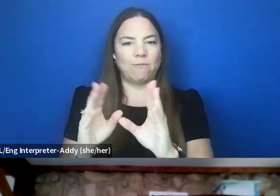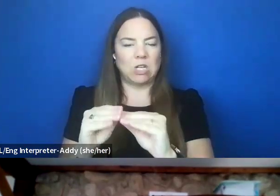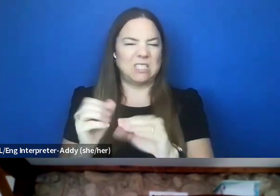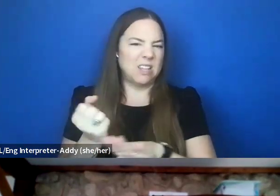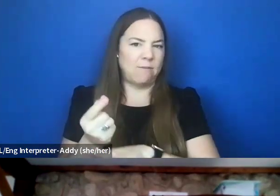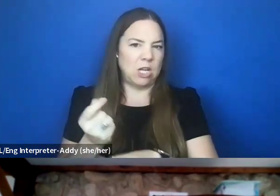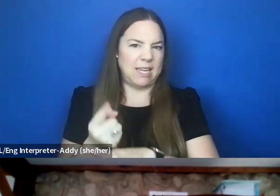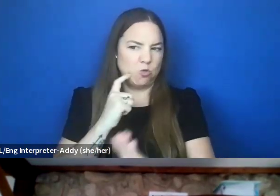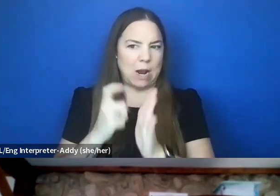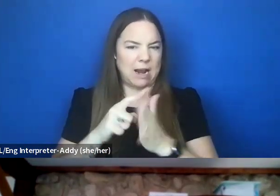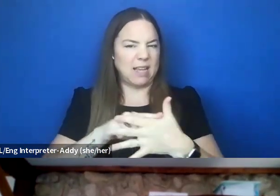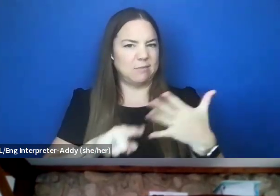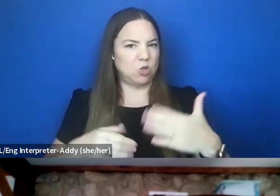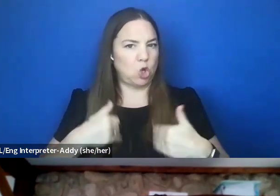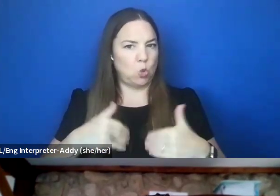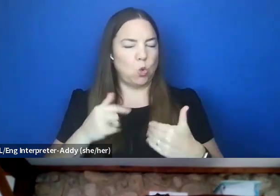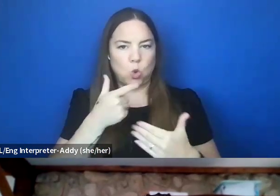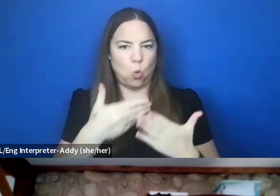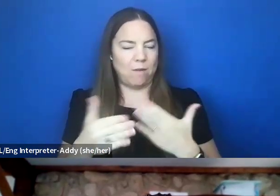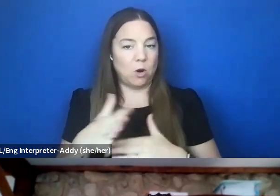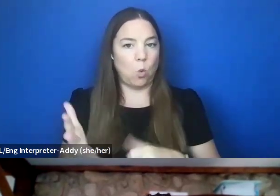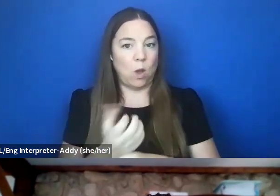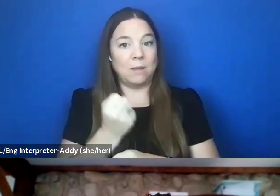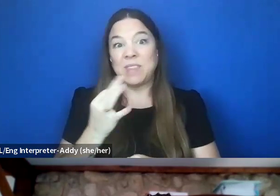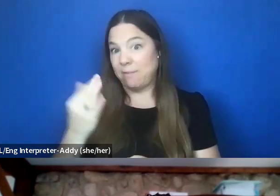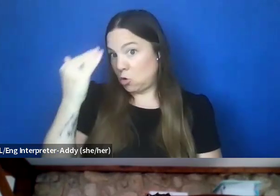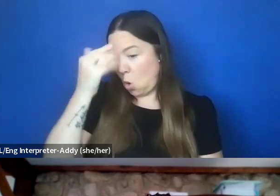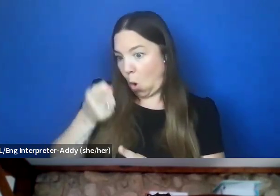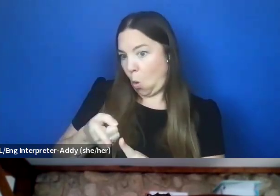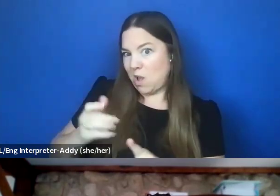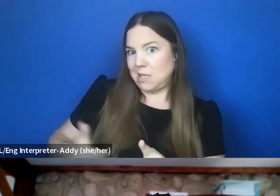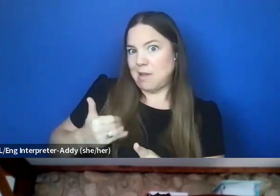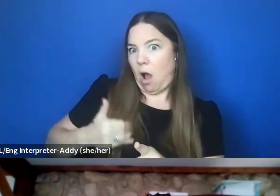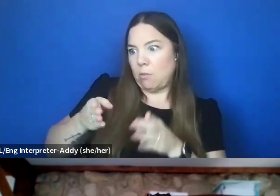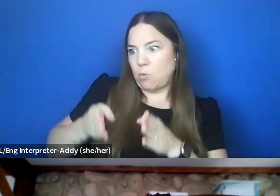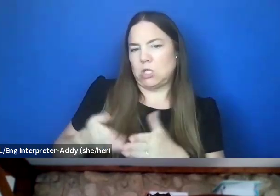Elissa w/ APRIL: So if you know of a dynamic youth who is